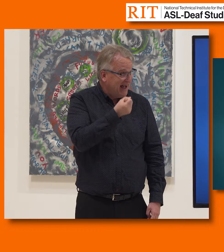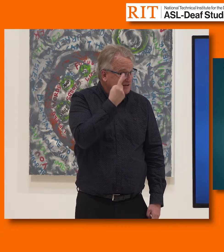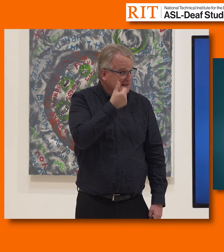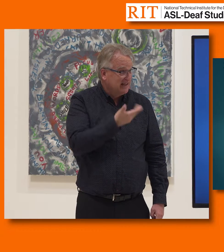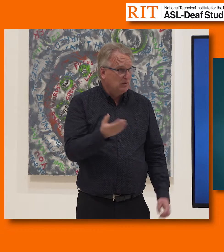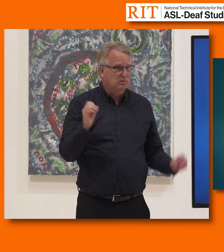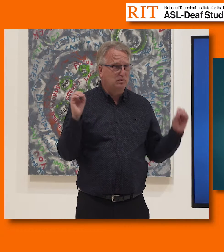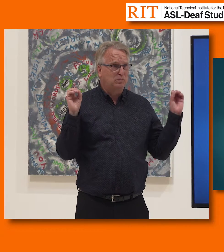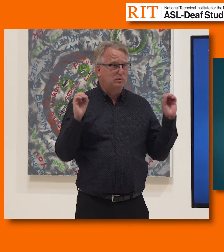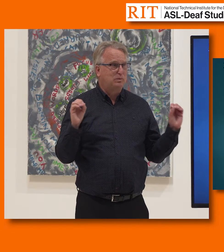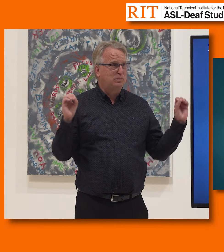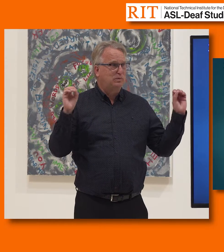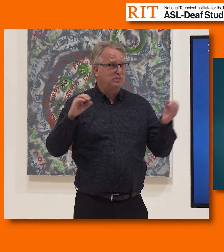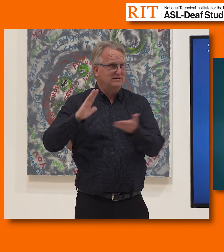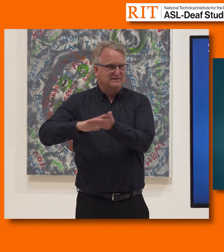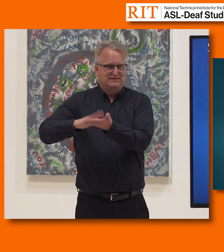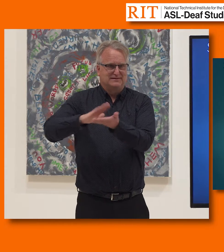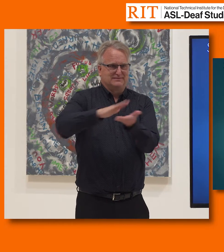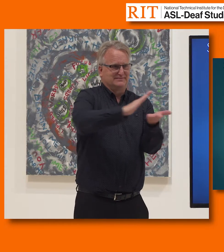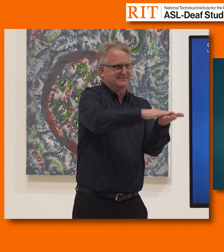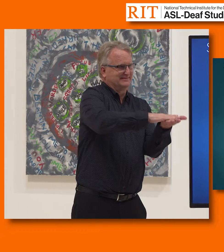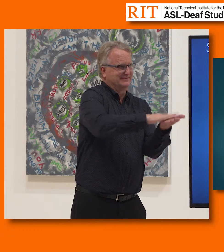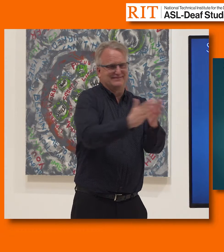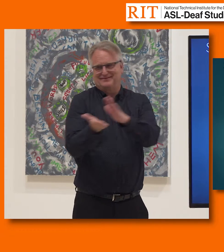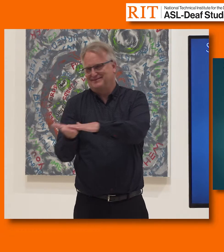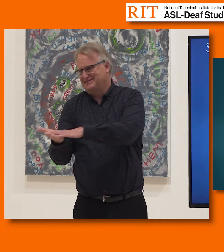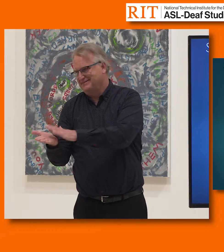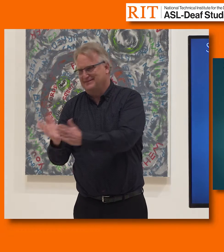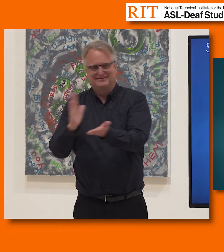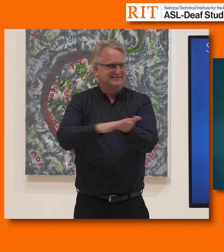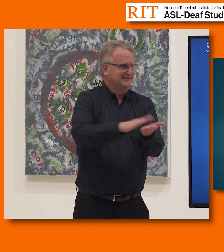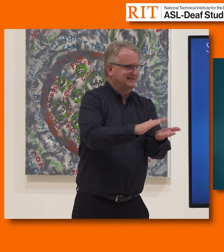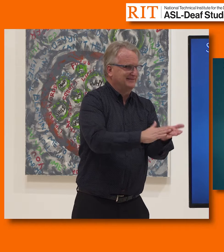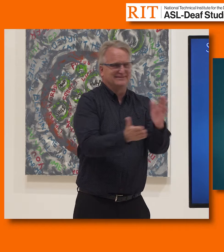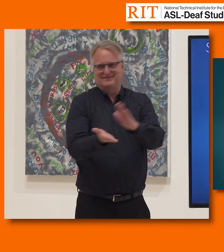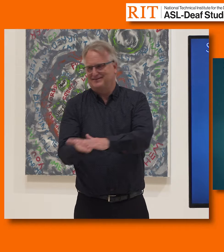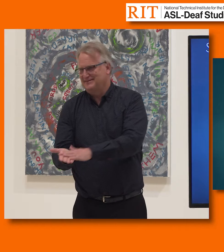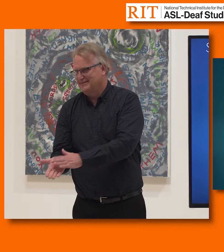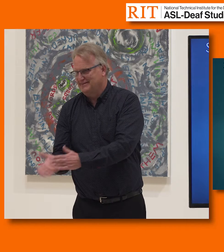But no one's asking me, the Deaf person, right? They're applauding one another. They're making each other